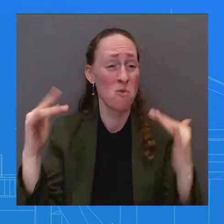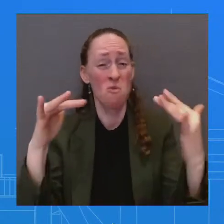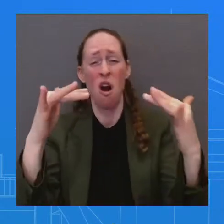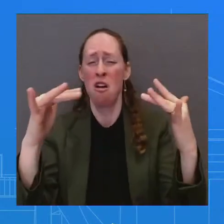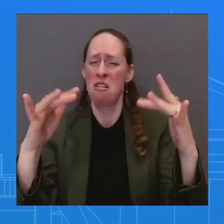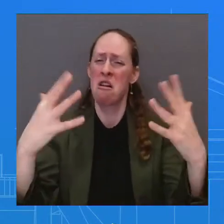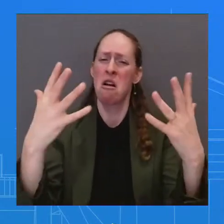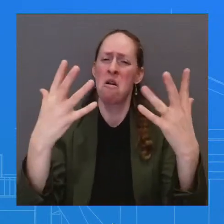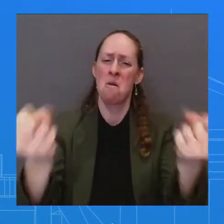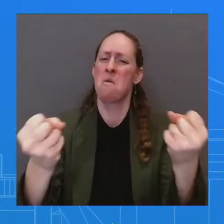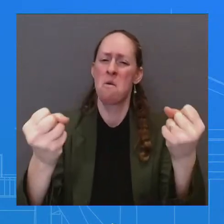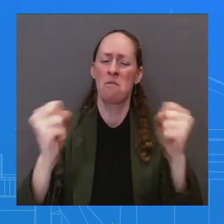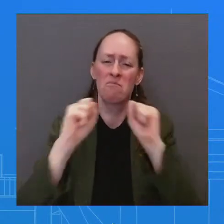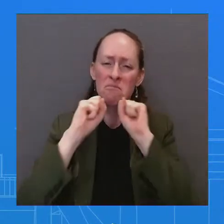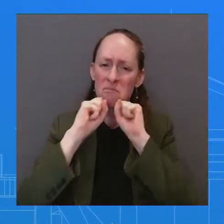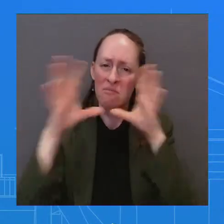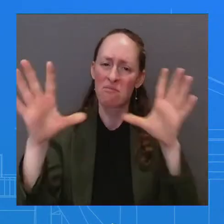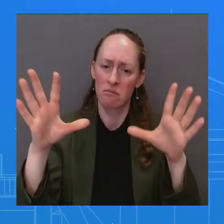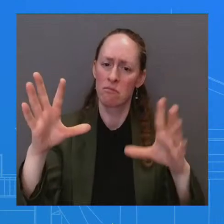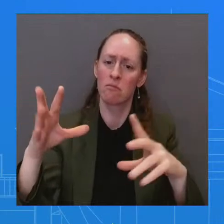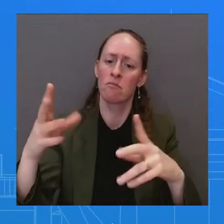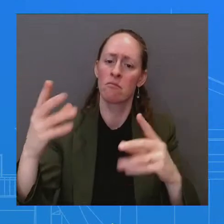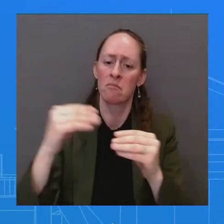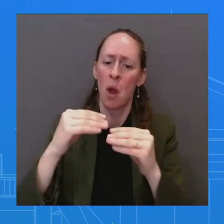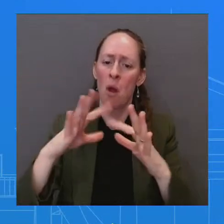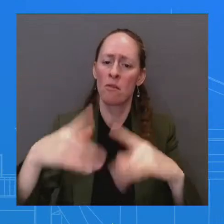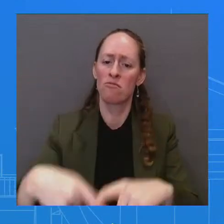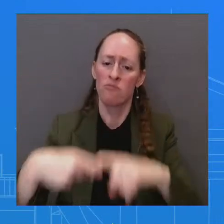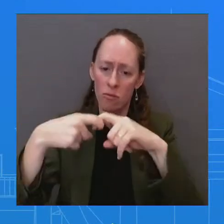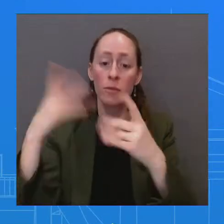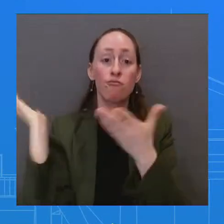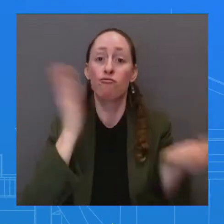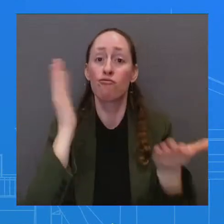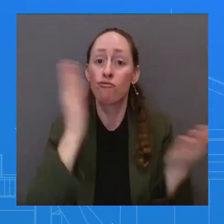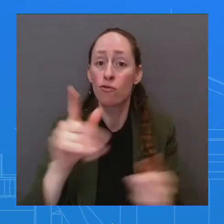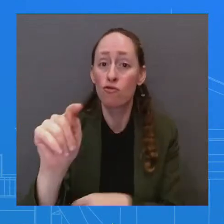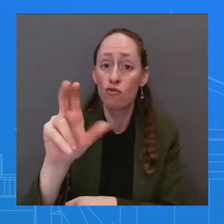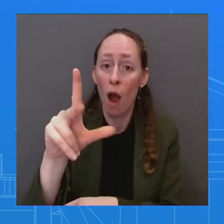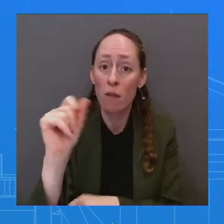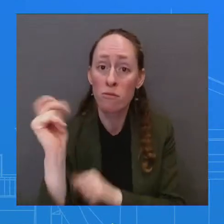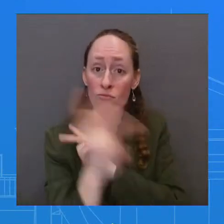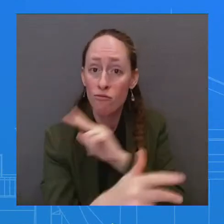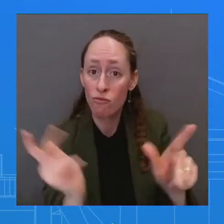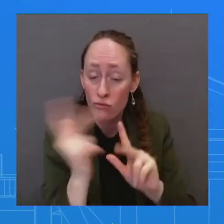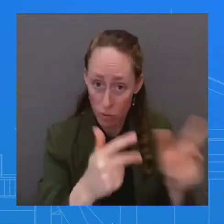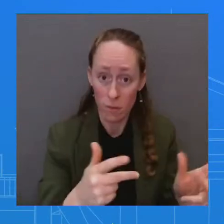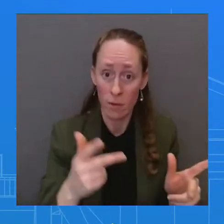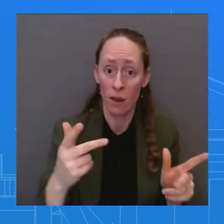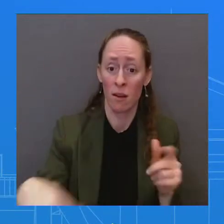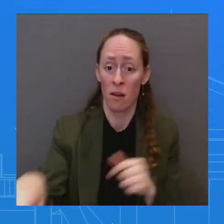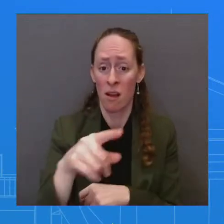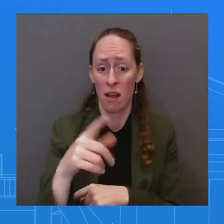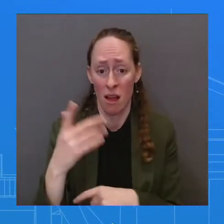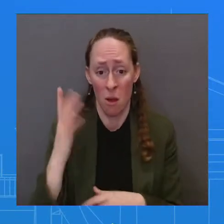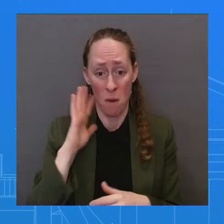Does the administration hope that will quell the anger, ease some of the pain that the country is feeling? Mr. Kirby: The President understands